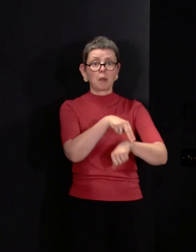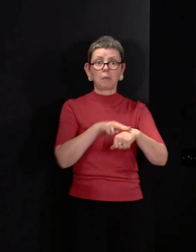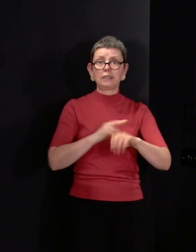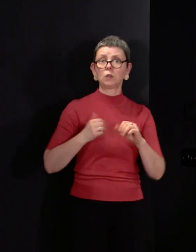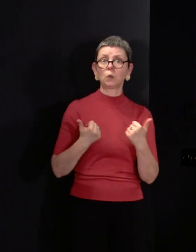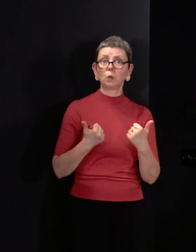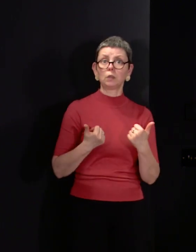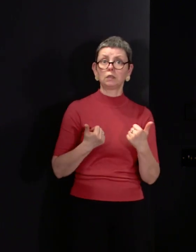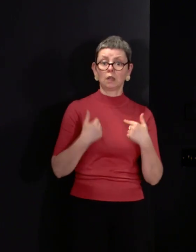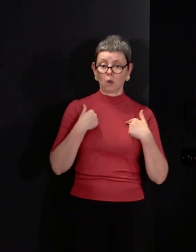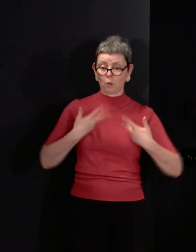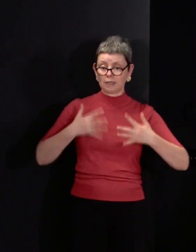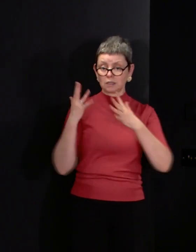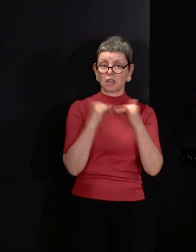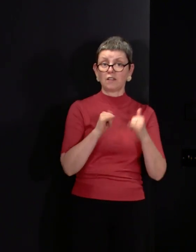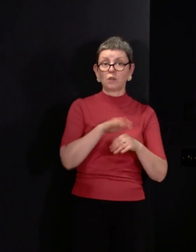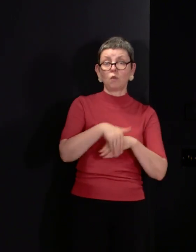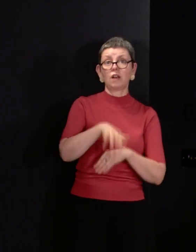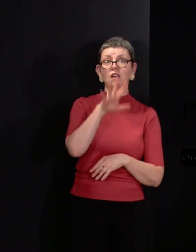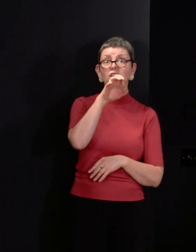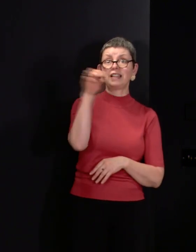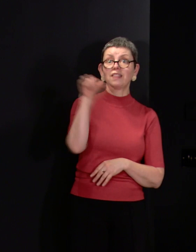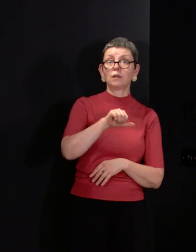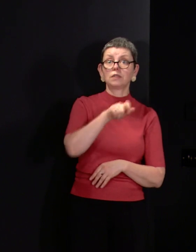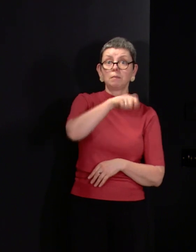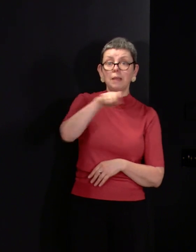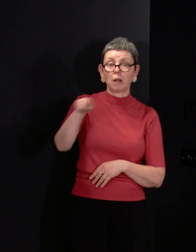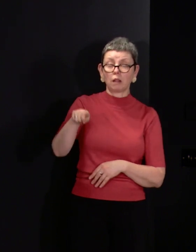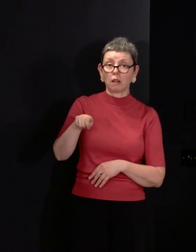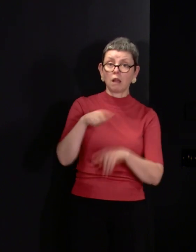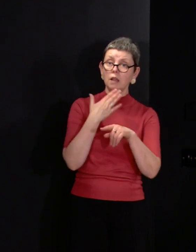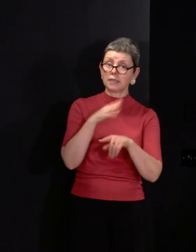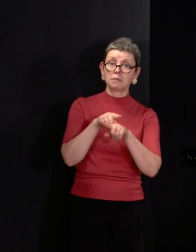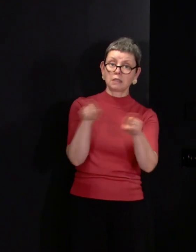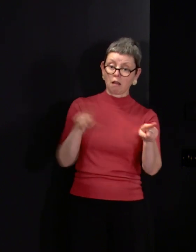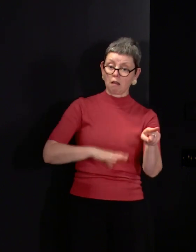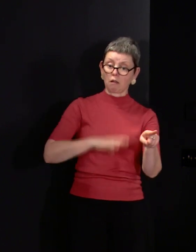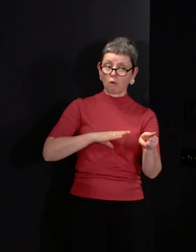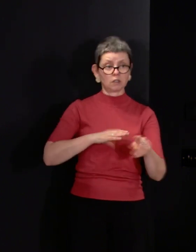15,000 people, and actually seeing an increase in the level of trust and confidence. I take